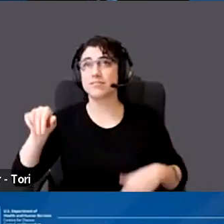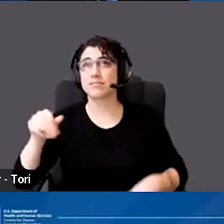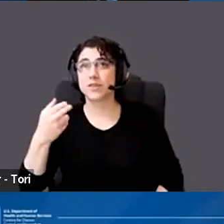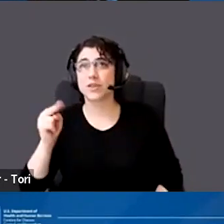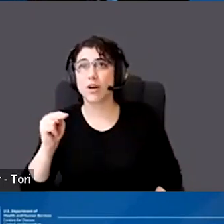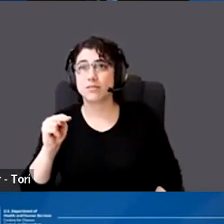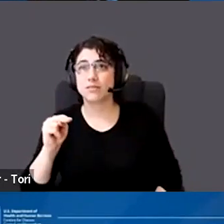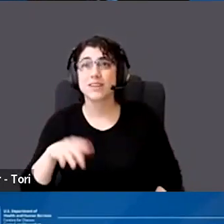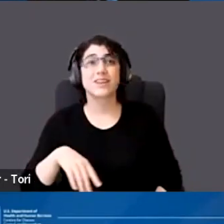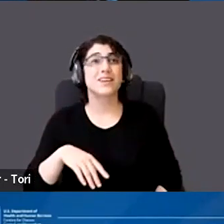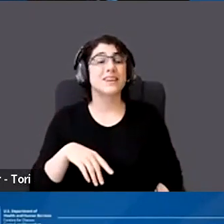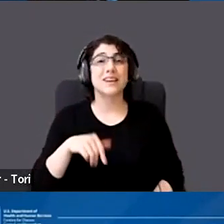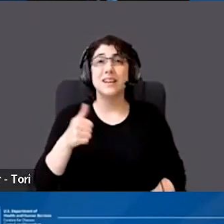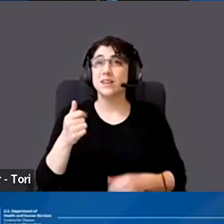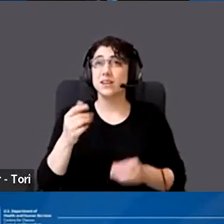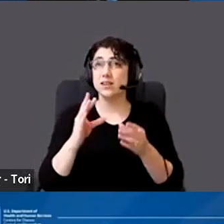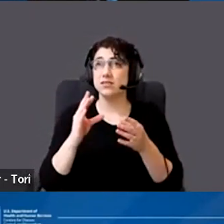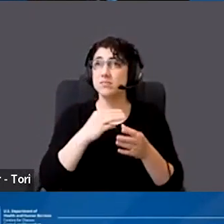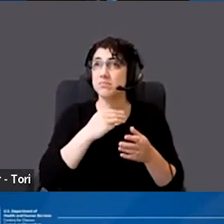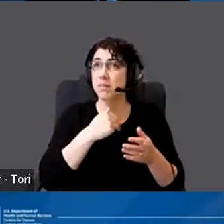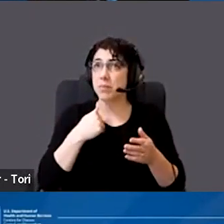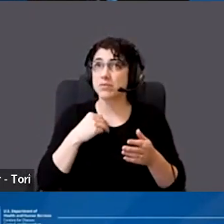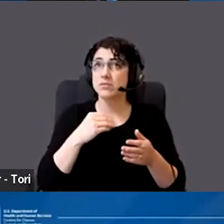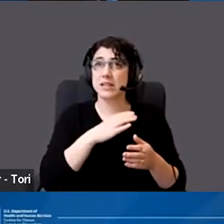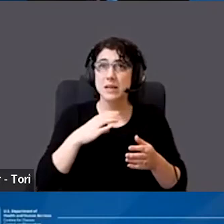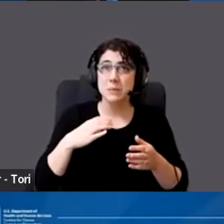of the committee members about the meetings, suggestions,